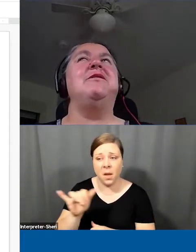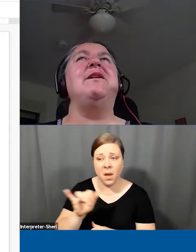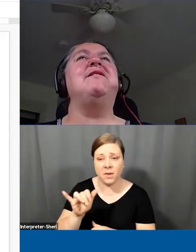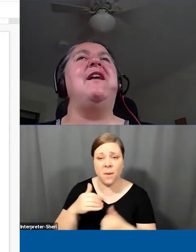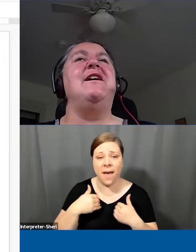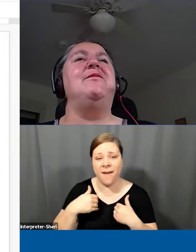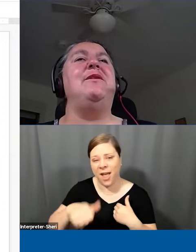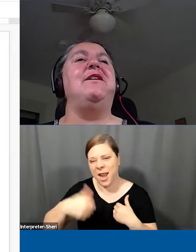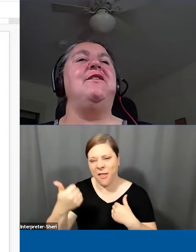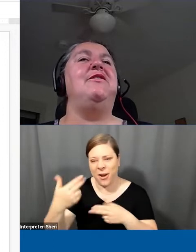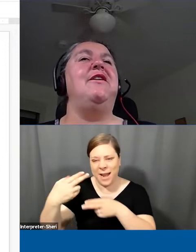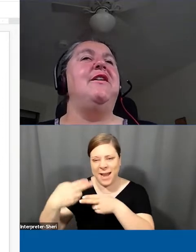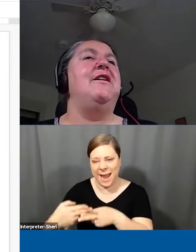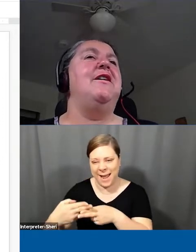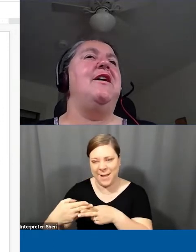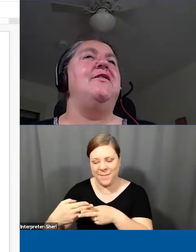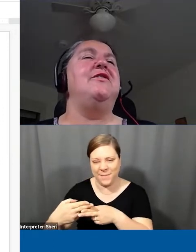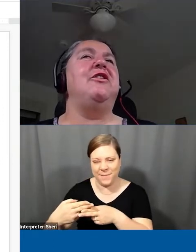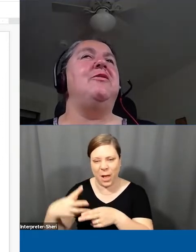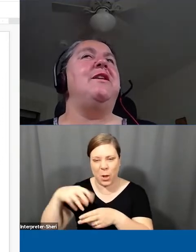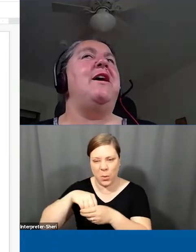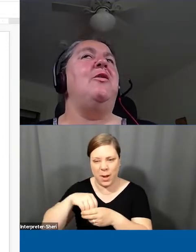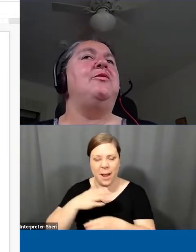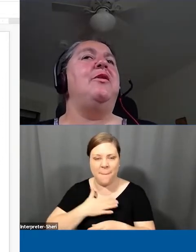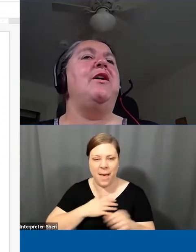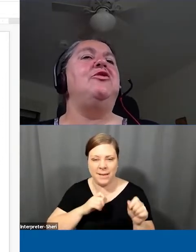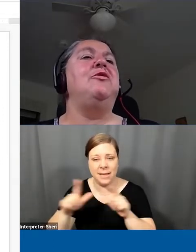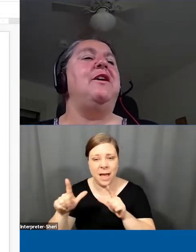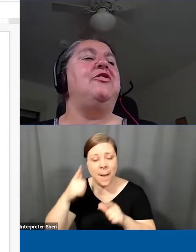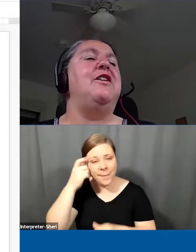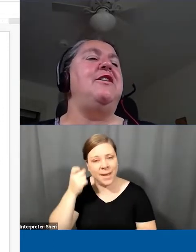on my slides because this gentleman helped do a study